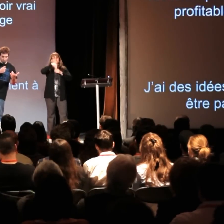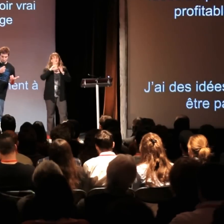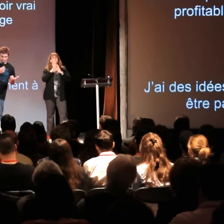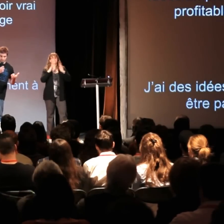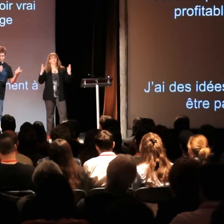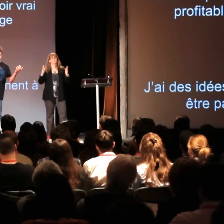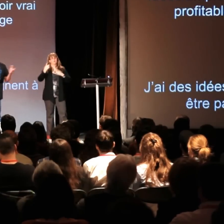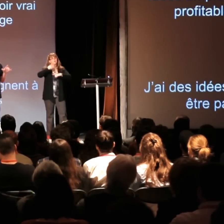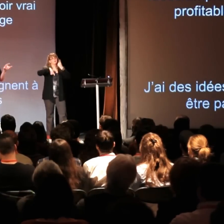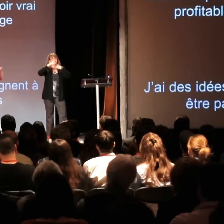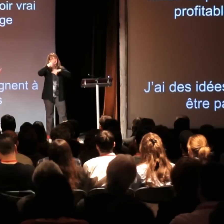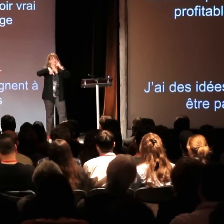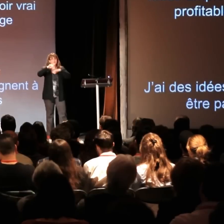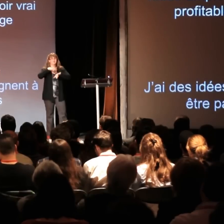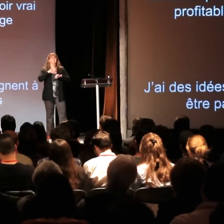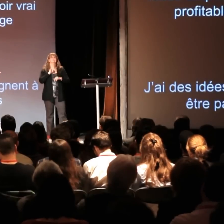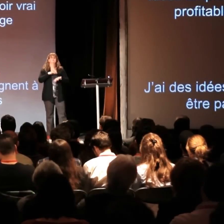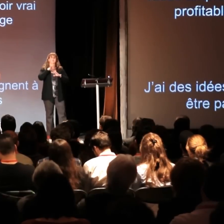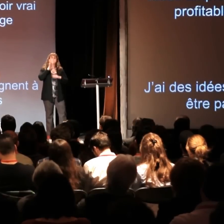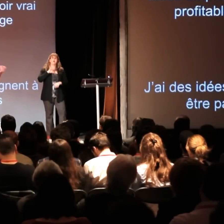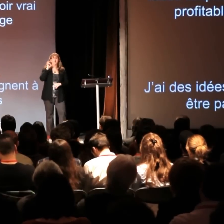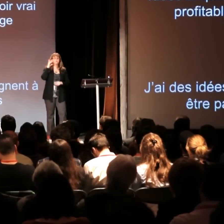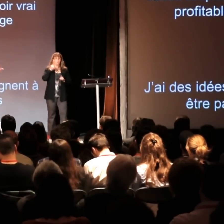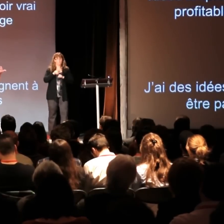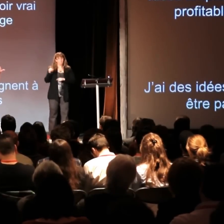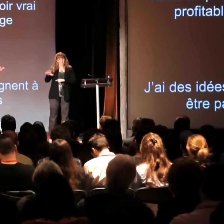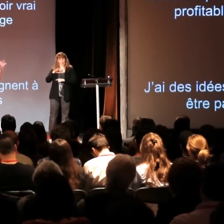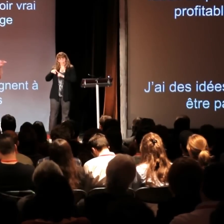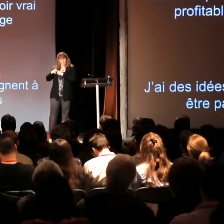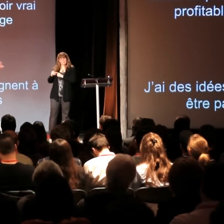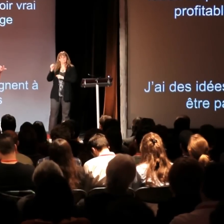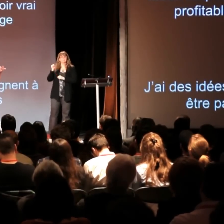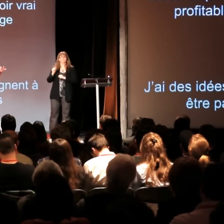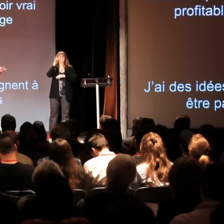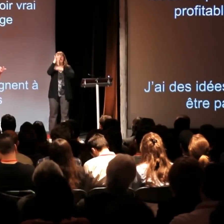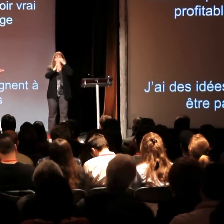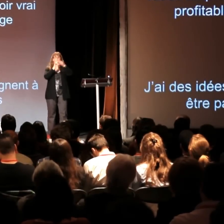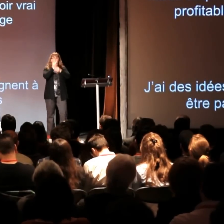This way, the hearing impaired could understand each other all across the world.